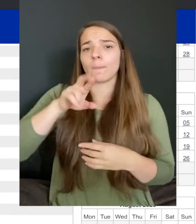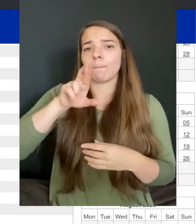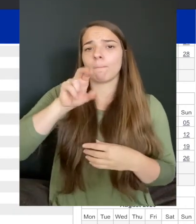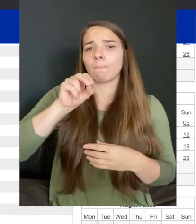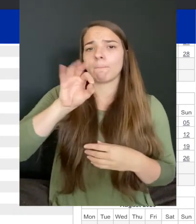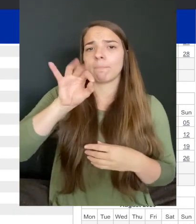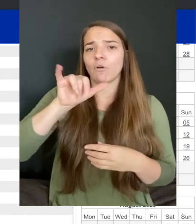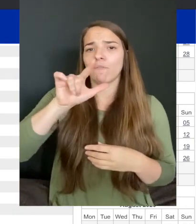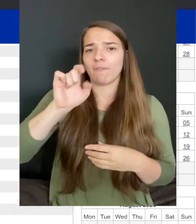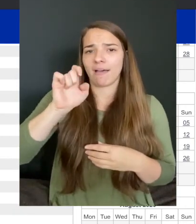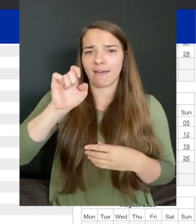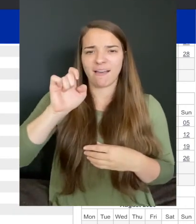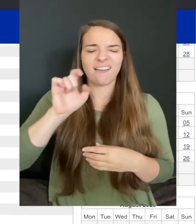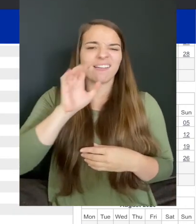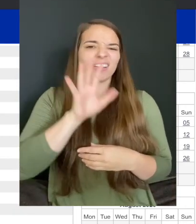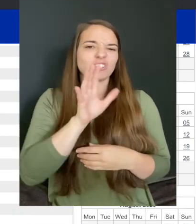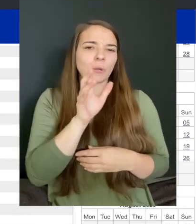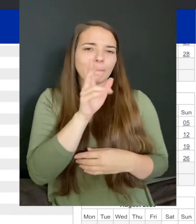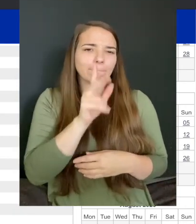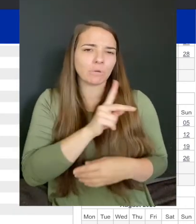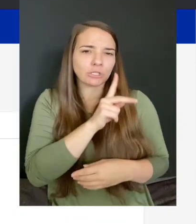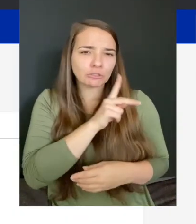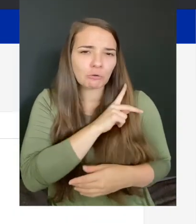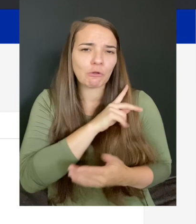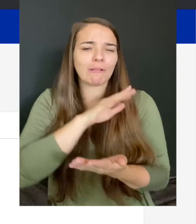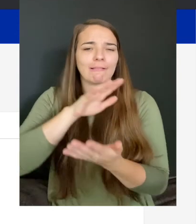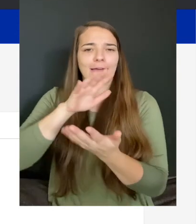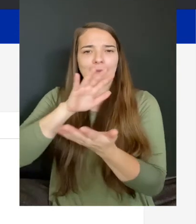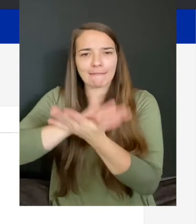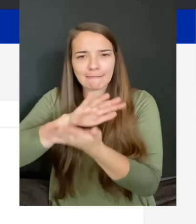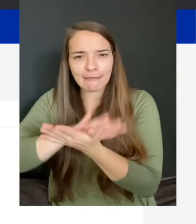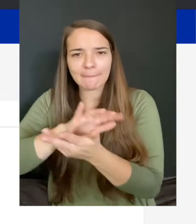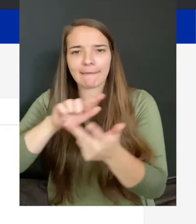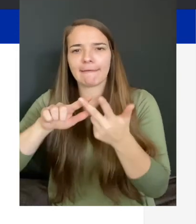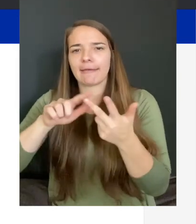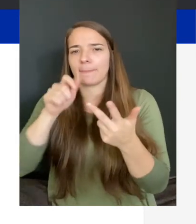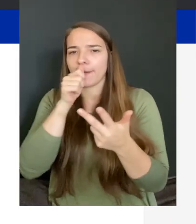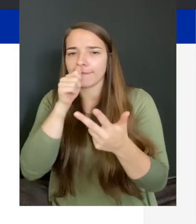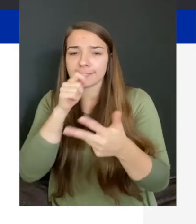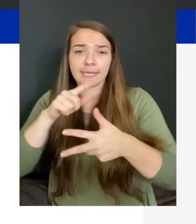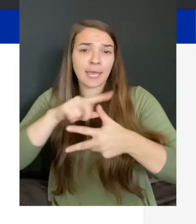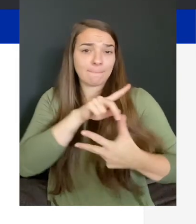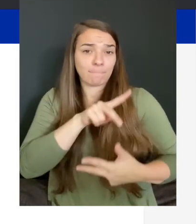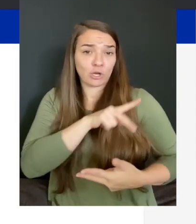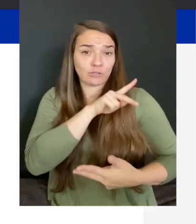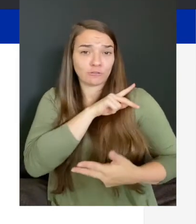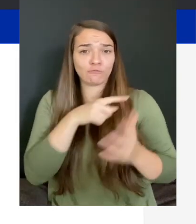goes through personal, academic and privacy. So the personal tab shows your student ID